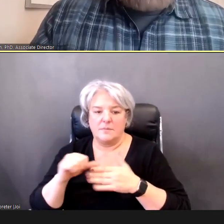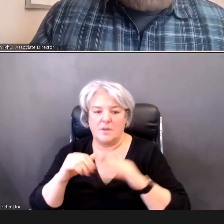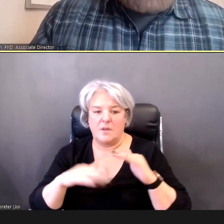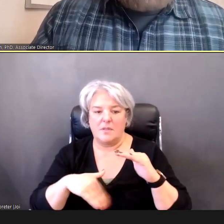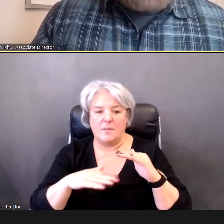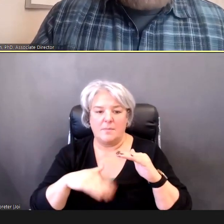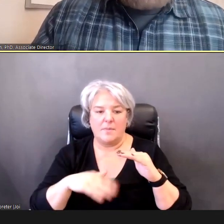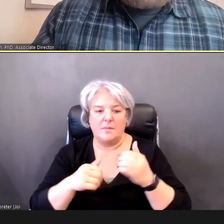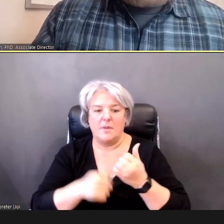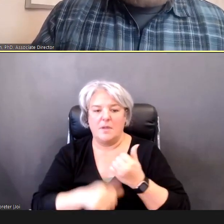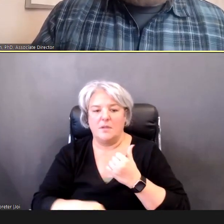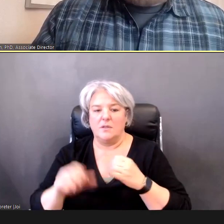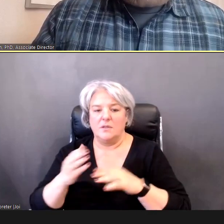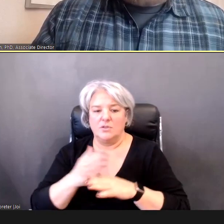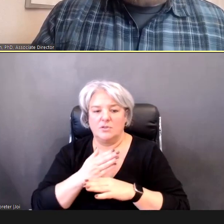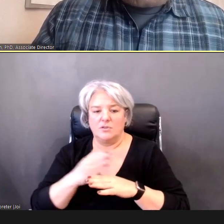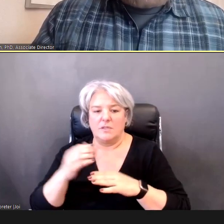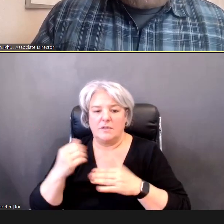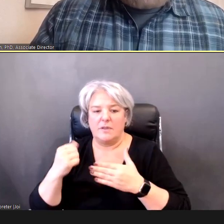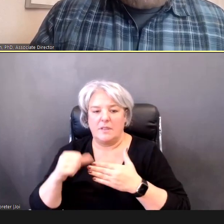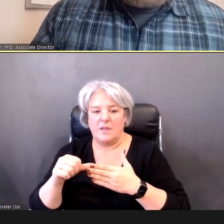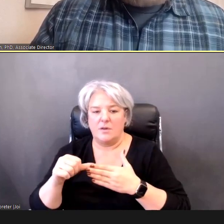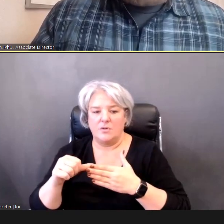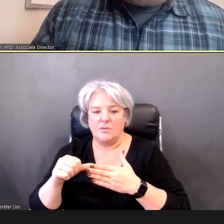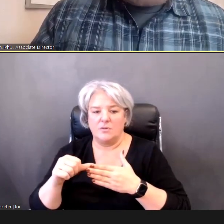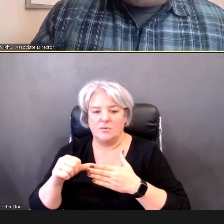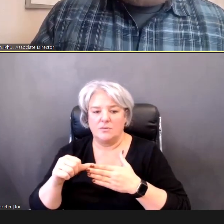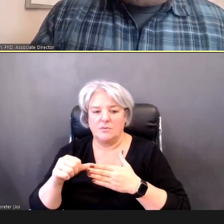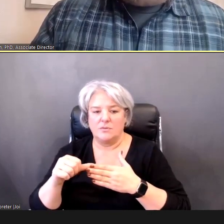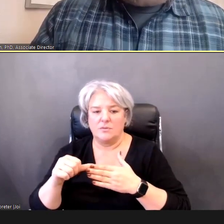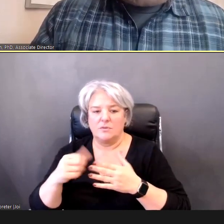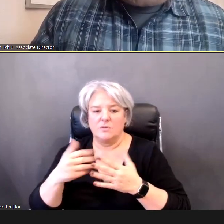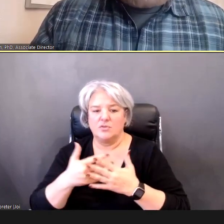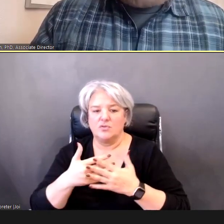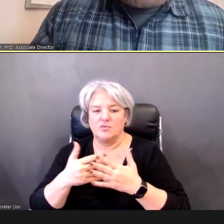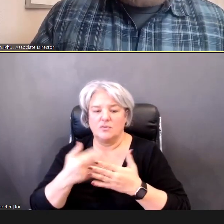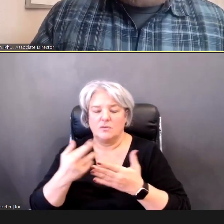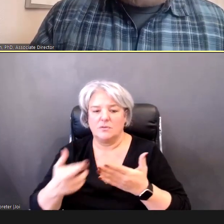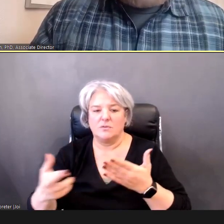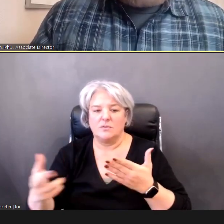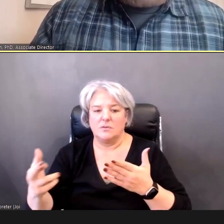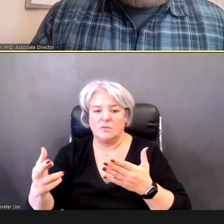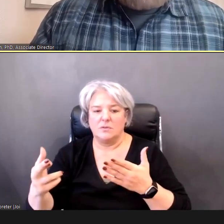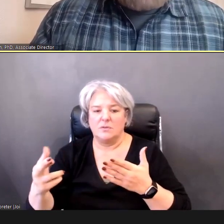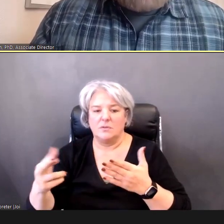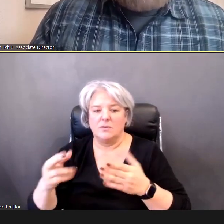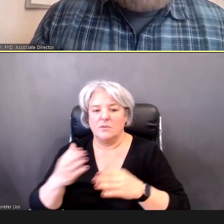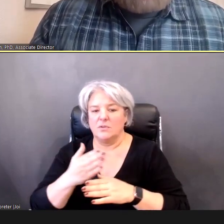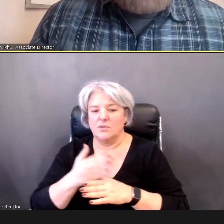sharing letters and